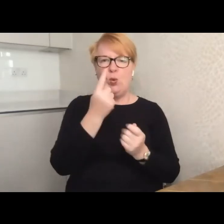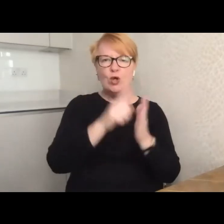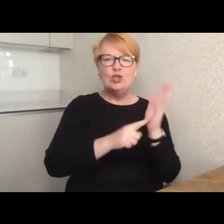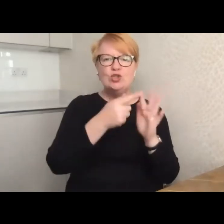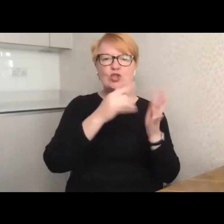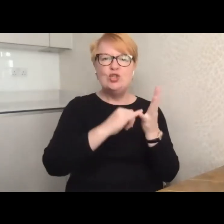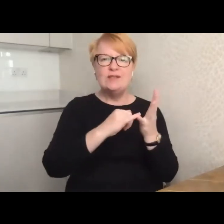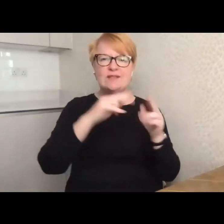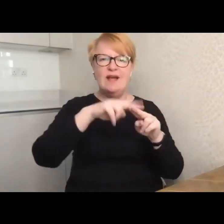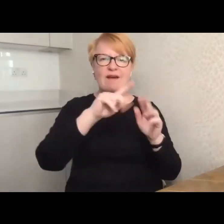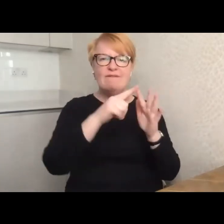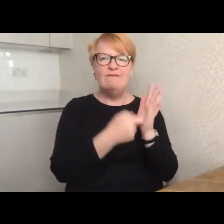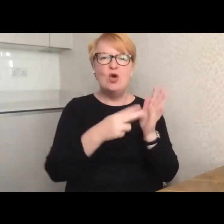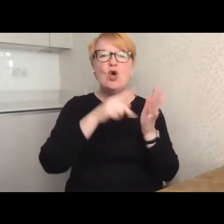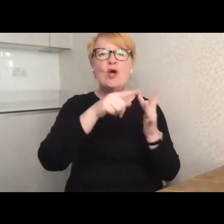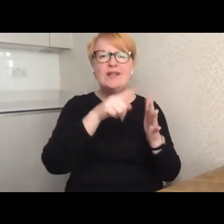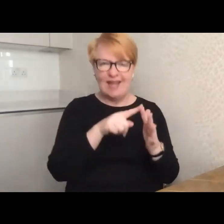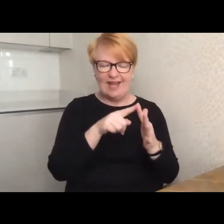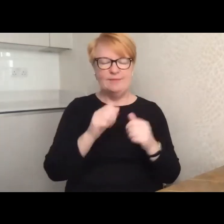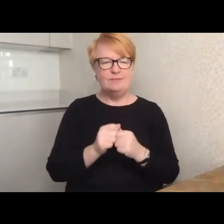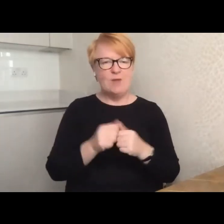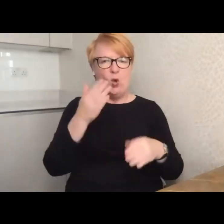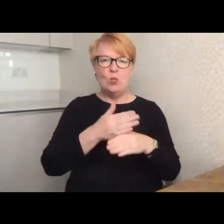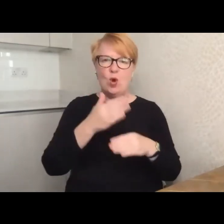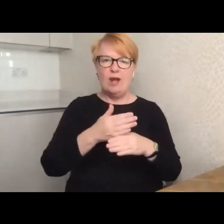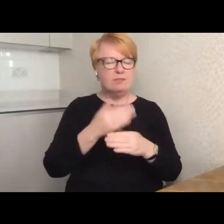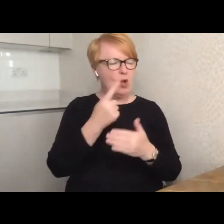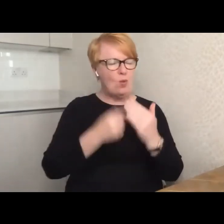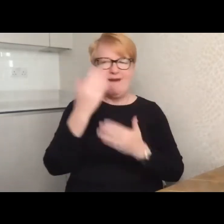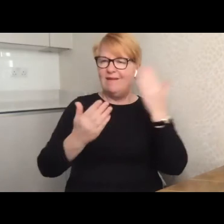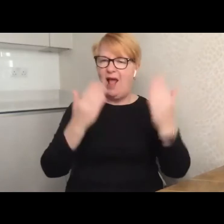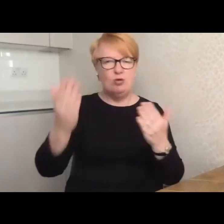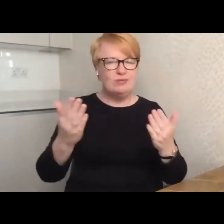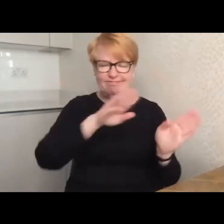Working primarily beyond gallery walls, Jes is interested in taking conversations